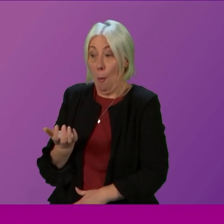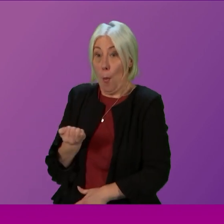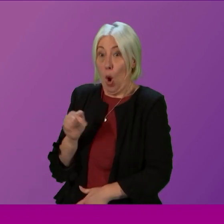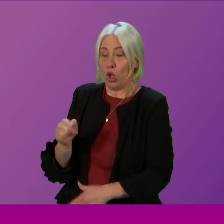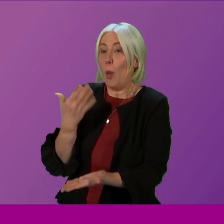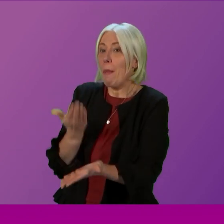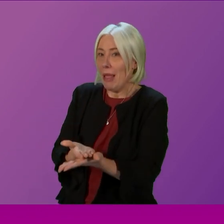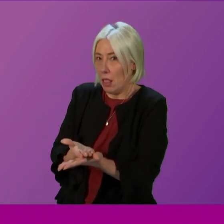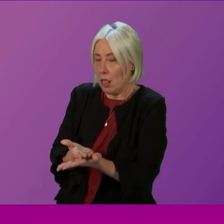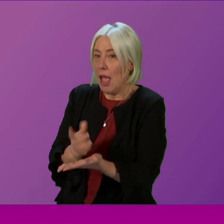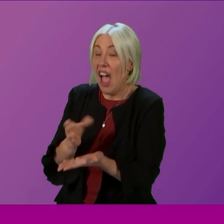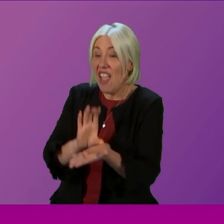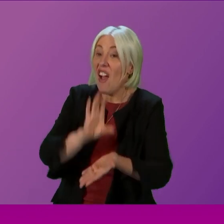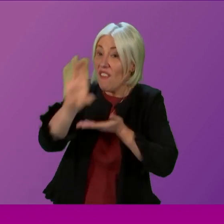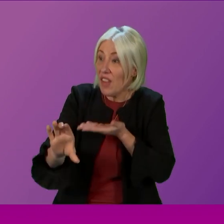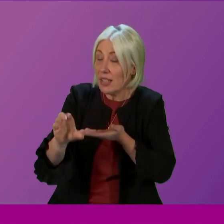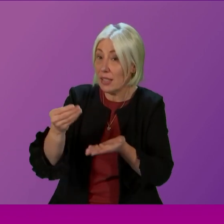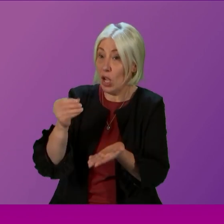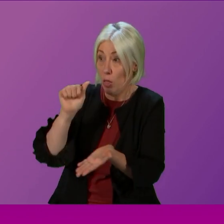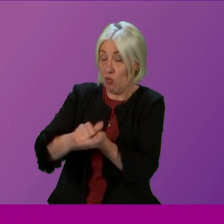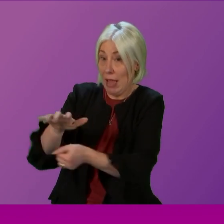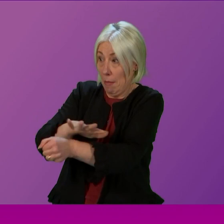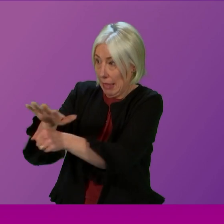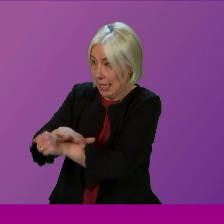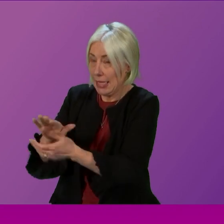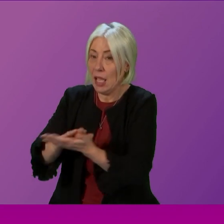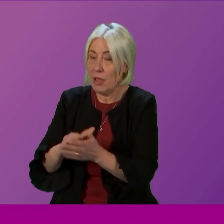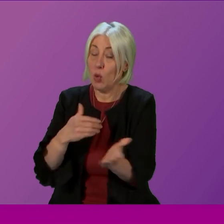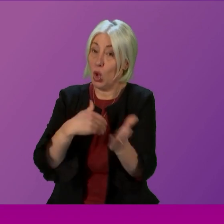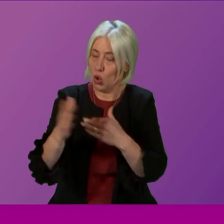the money where it needs to be, so that we can actually confront the NHS and social care crisis?